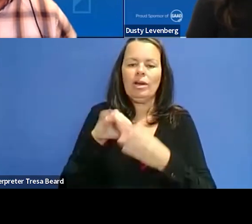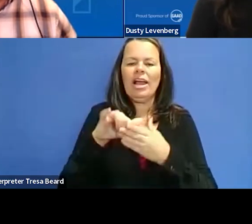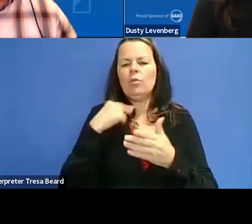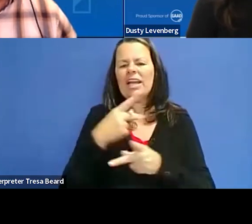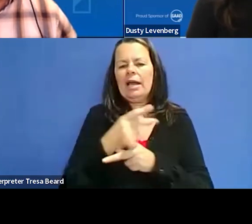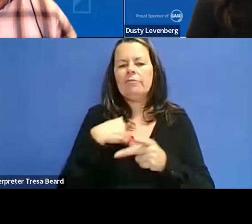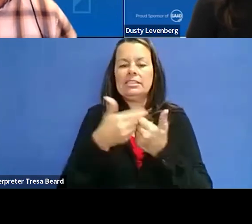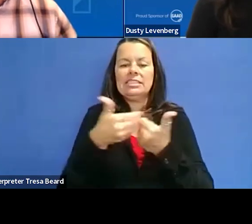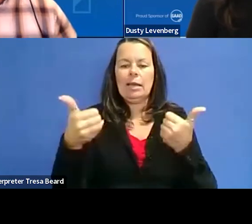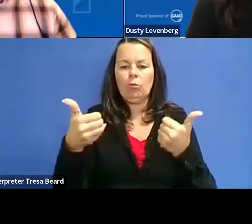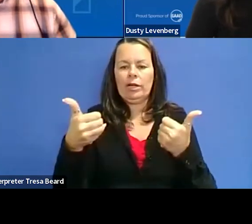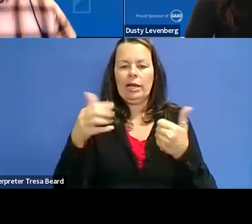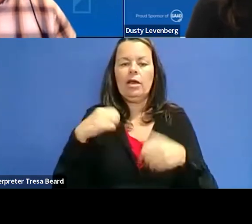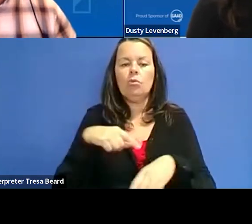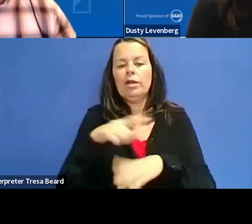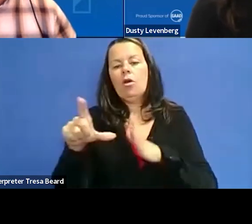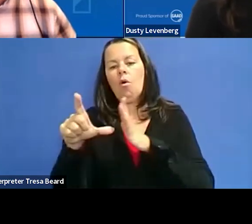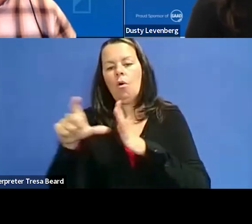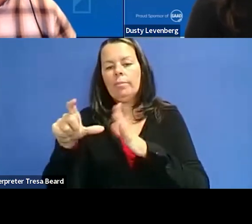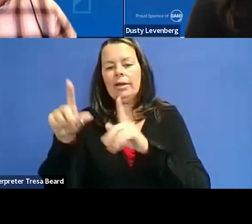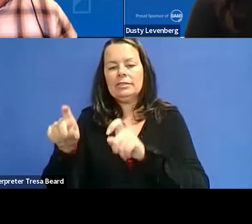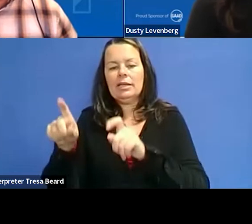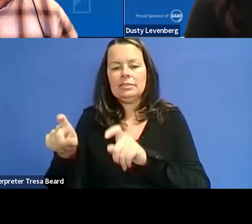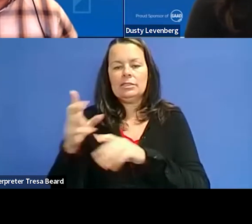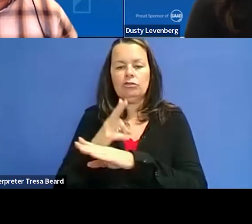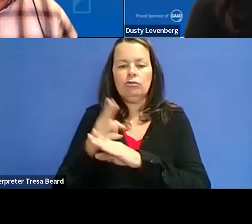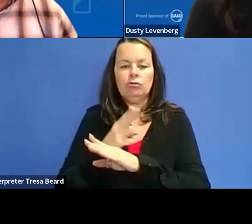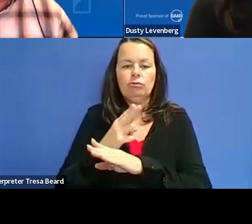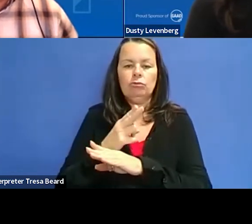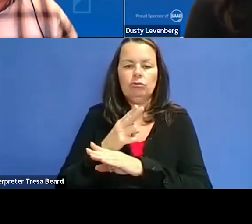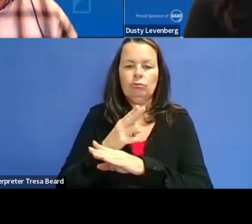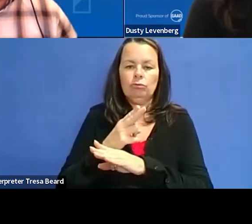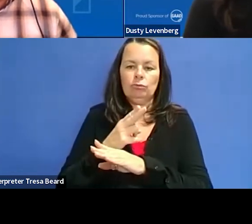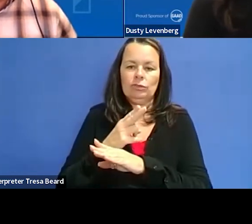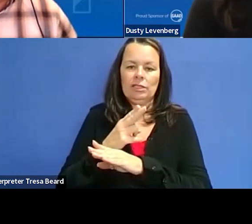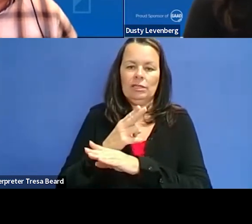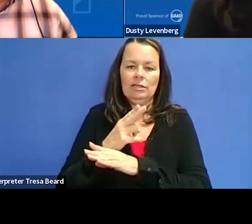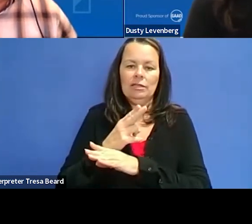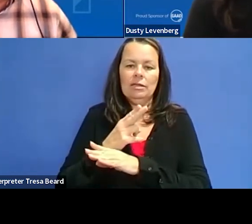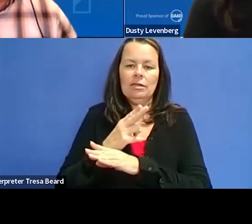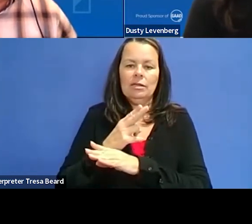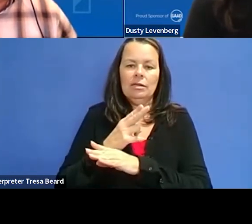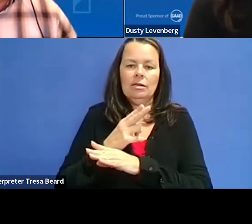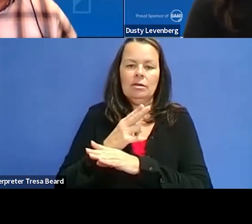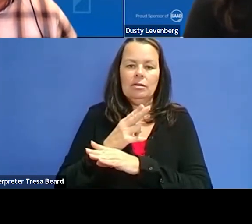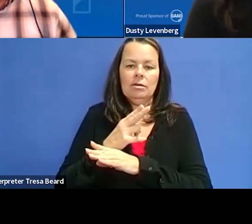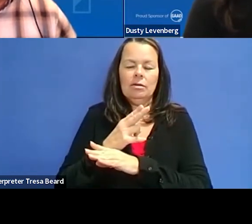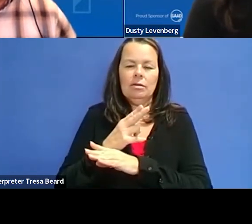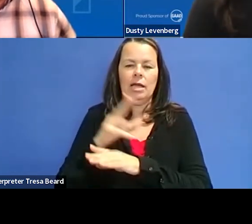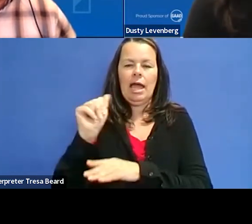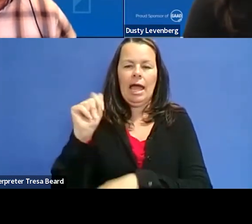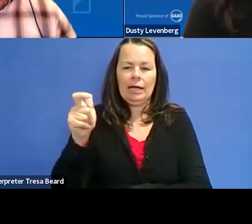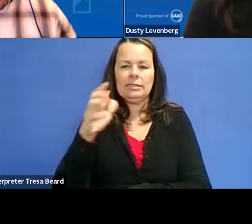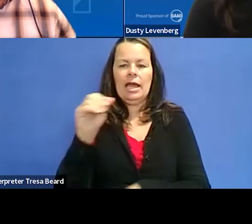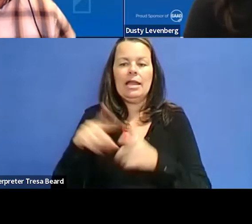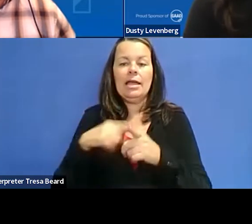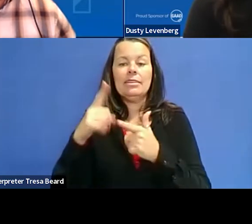The automated testing using ax and then on mobile, we did four manual checks.